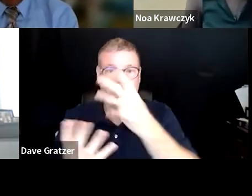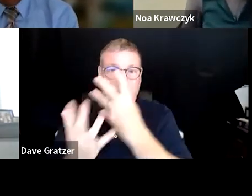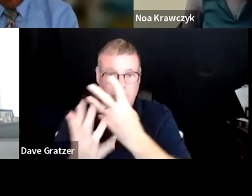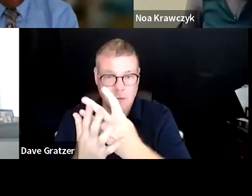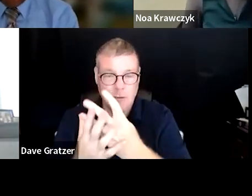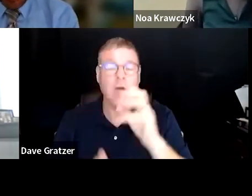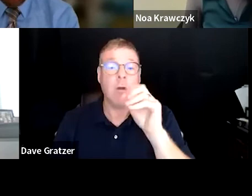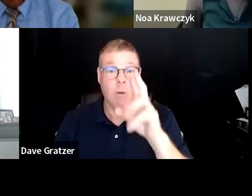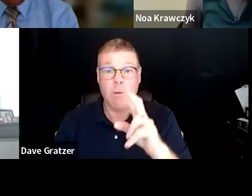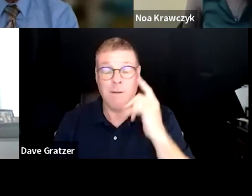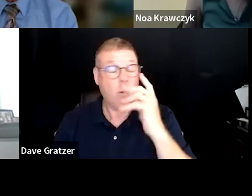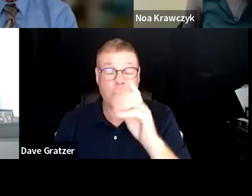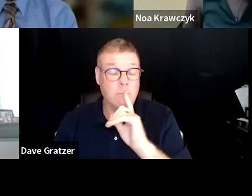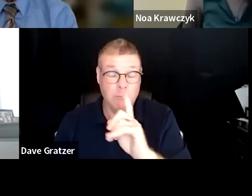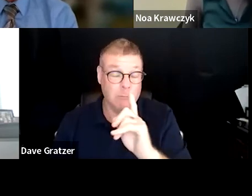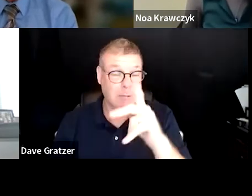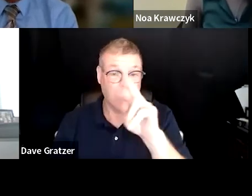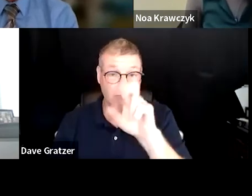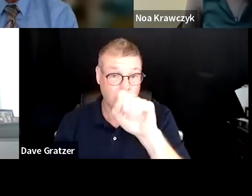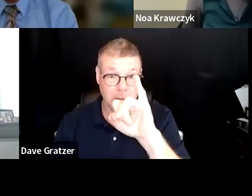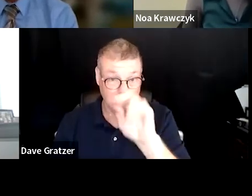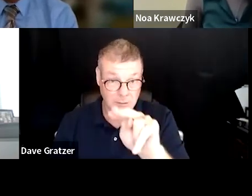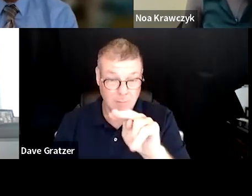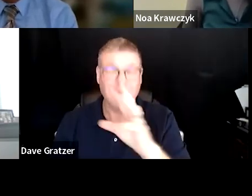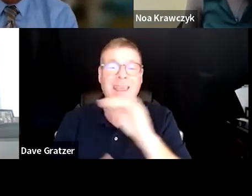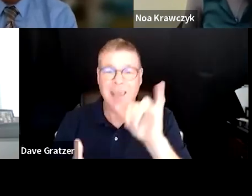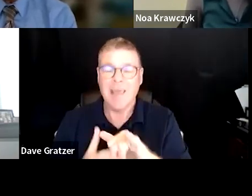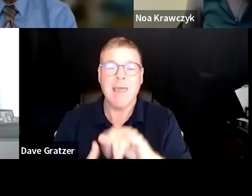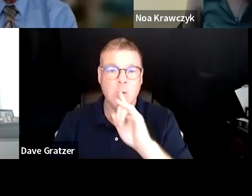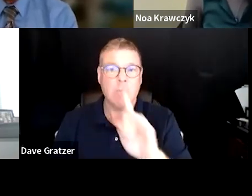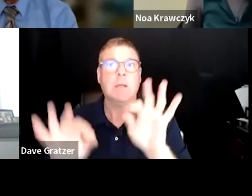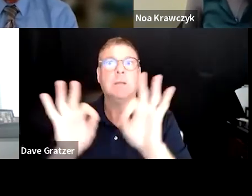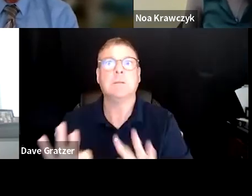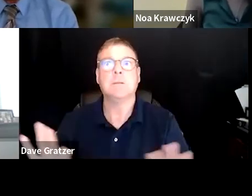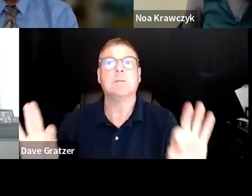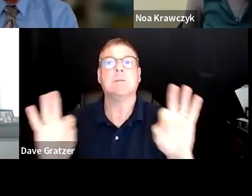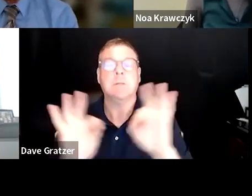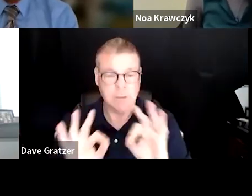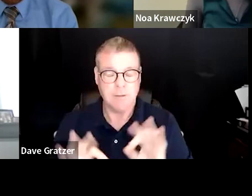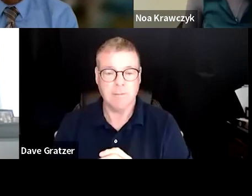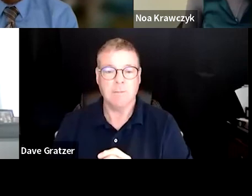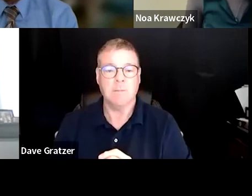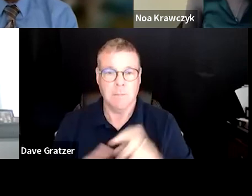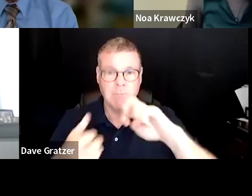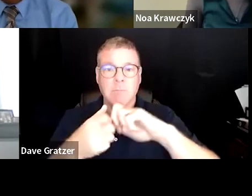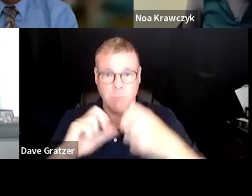or prison for that matter. And that would really be a significant issue for SAMHSA.